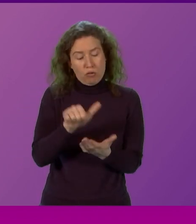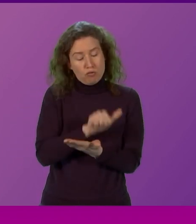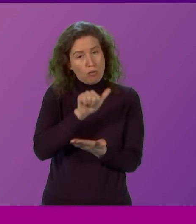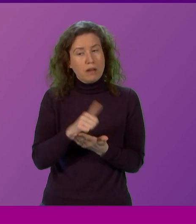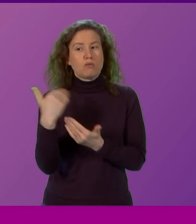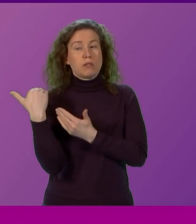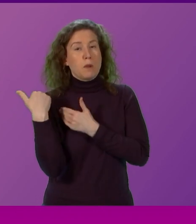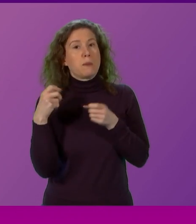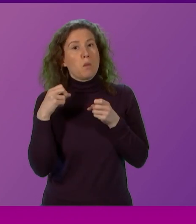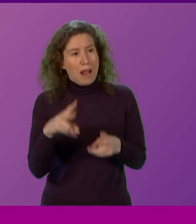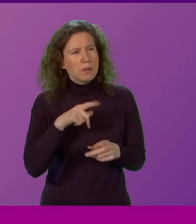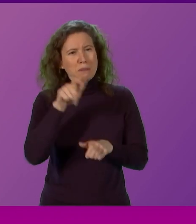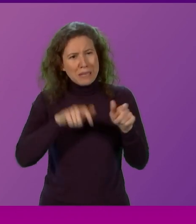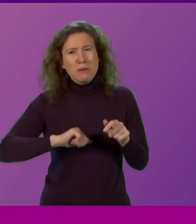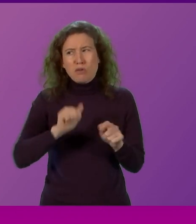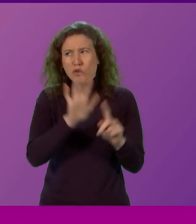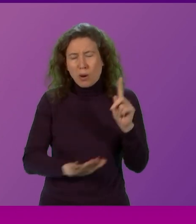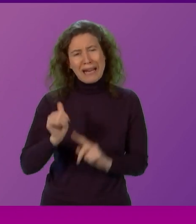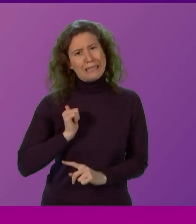is what people across Scotland have a right to expect.